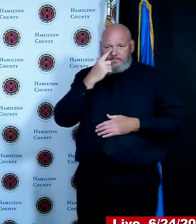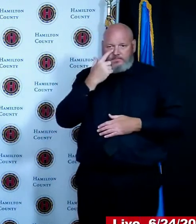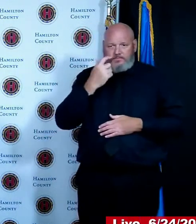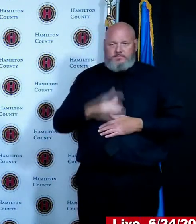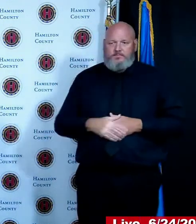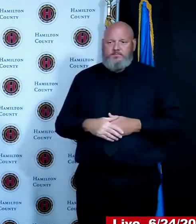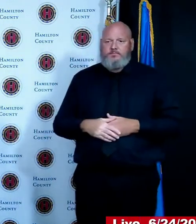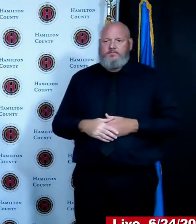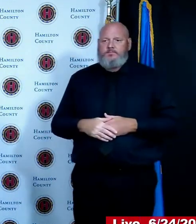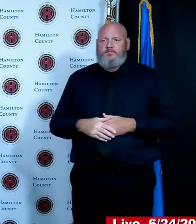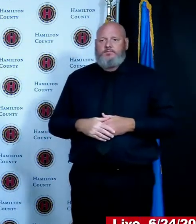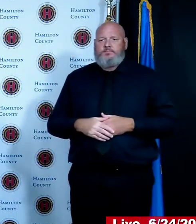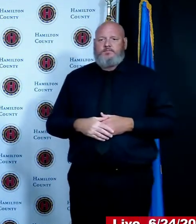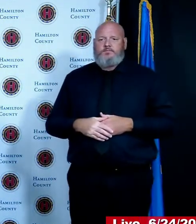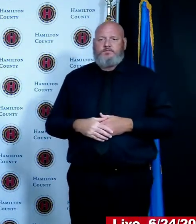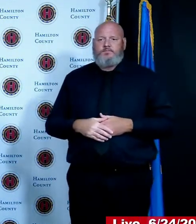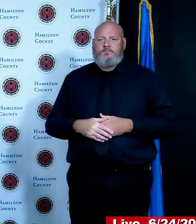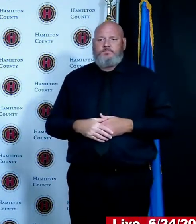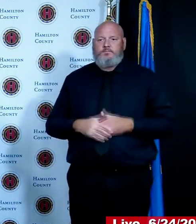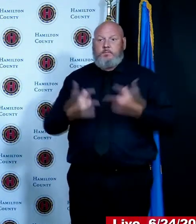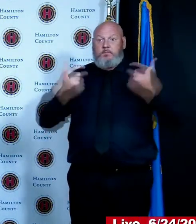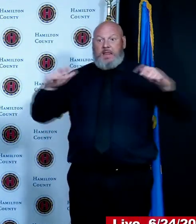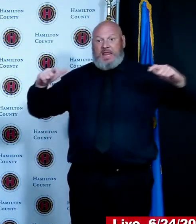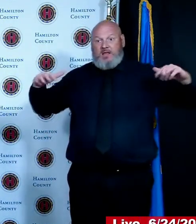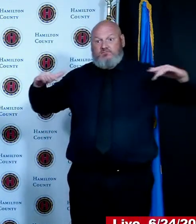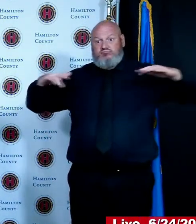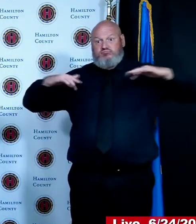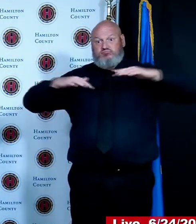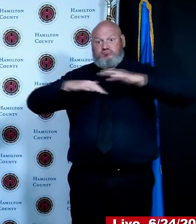mass gathering is really any time right now defined as 10 or more people coming